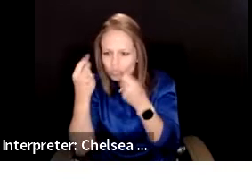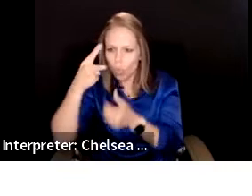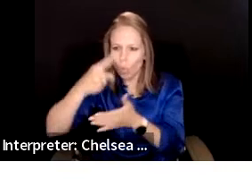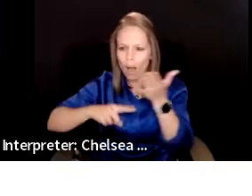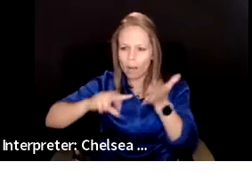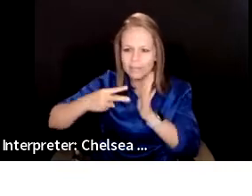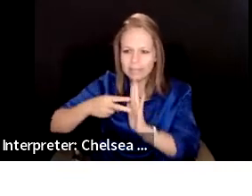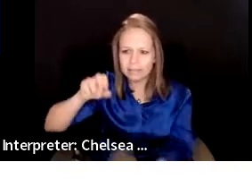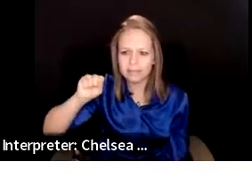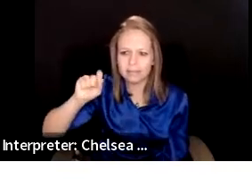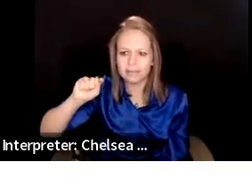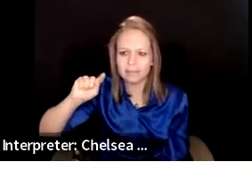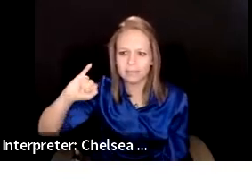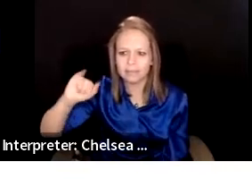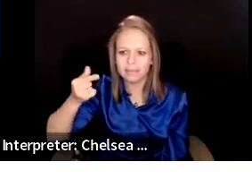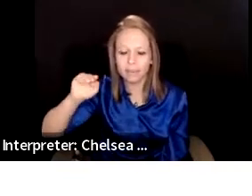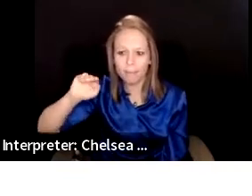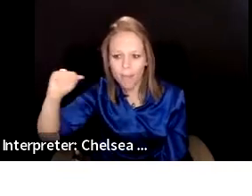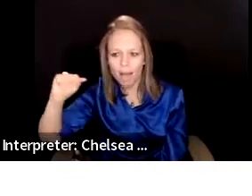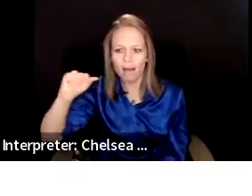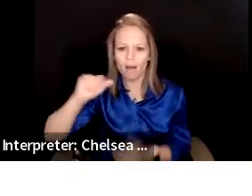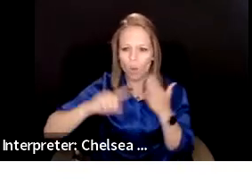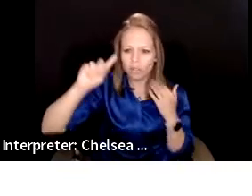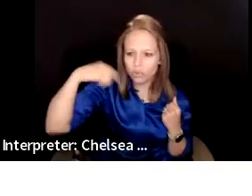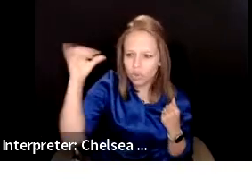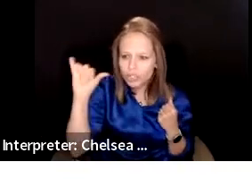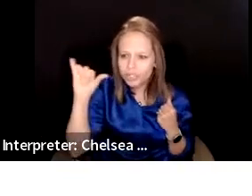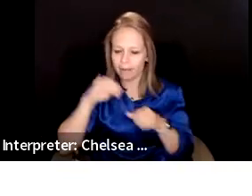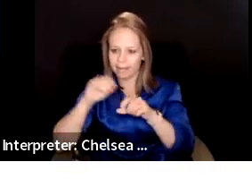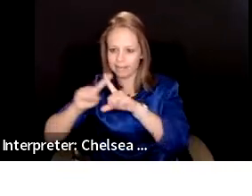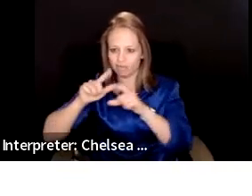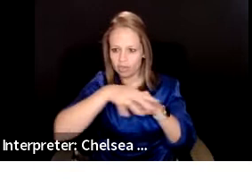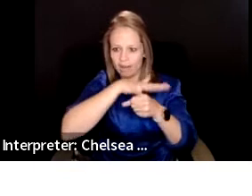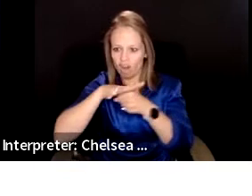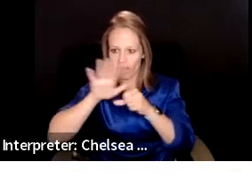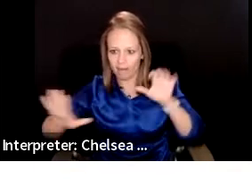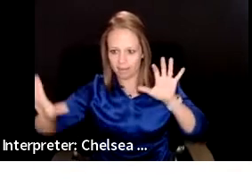We also have a community impact committee and this is eight members of people who went through